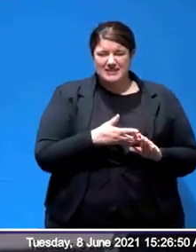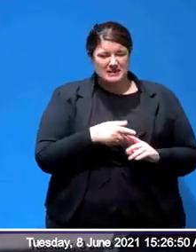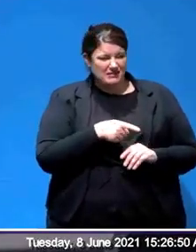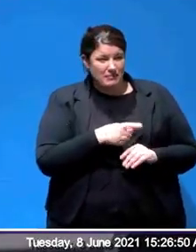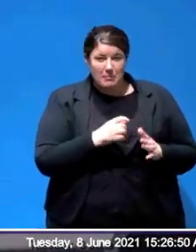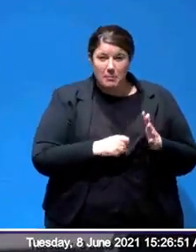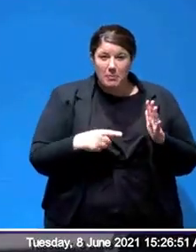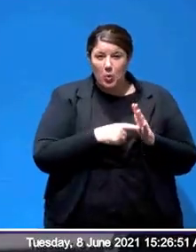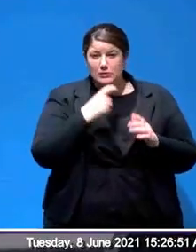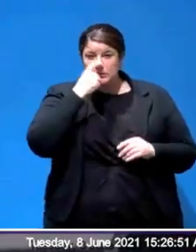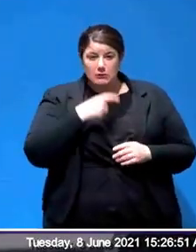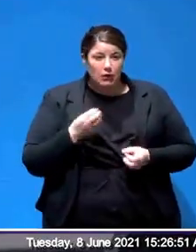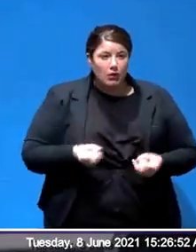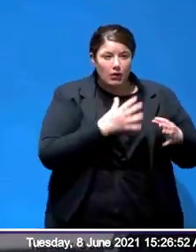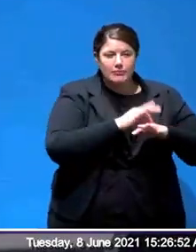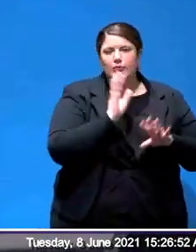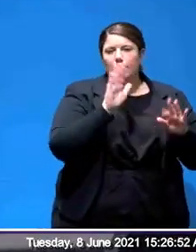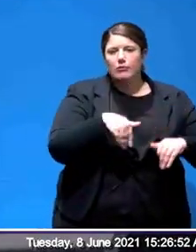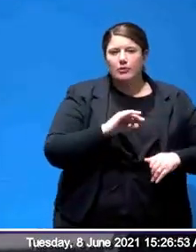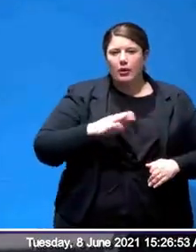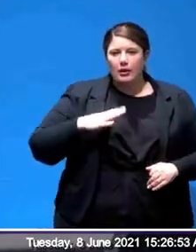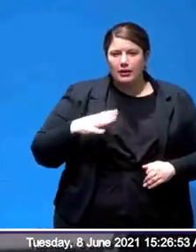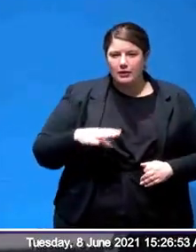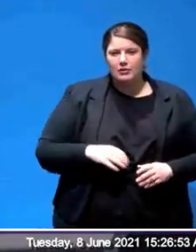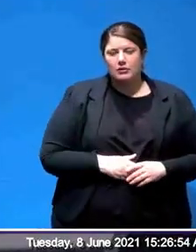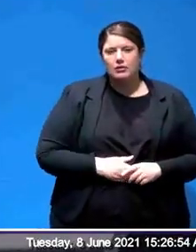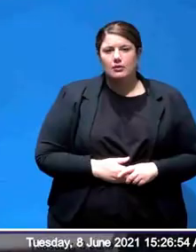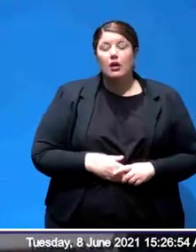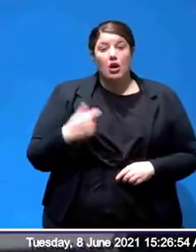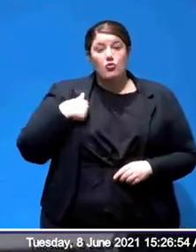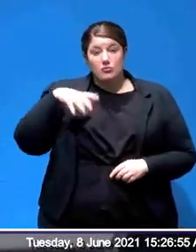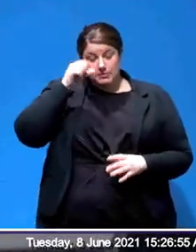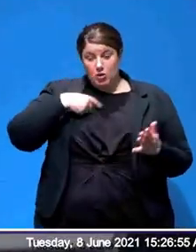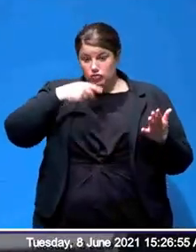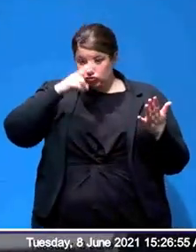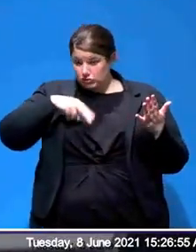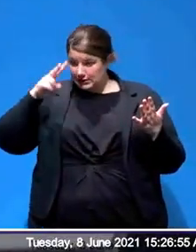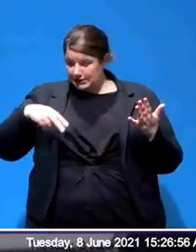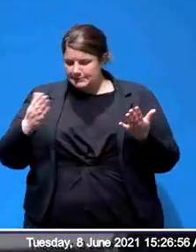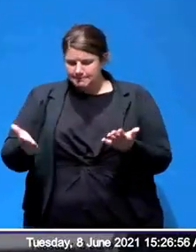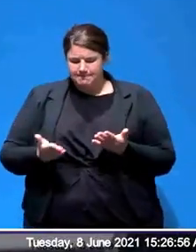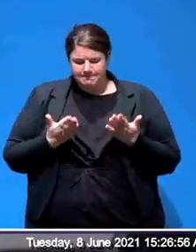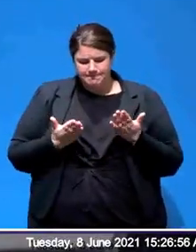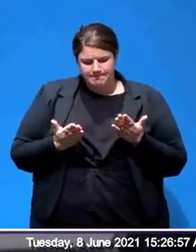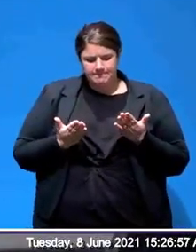And, actually, I do recall reading both of the bruising reports on that week,